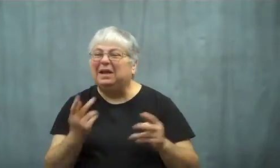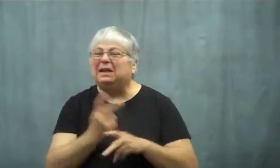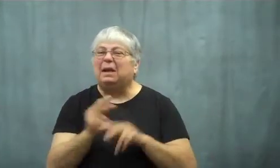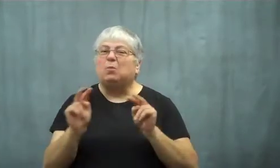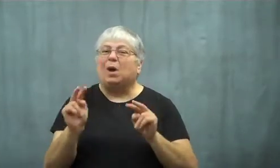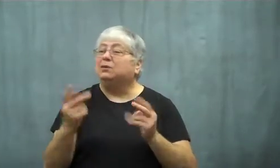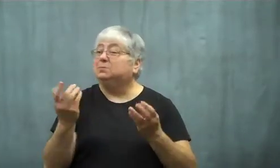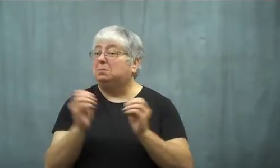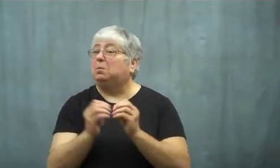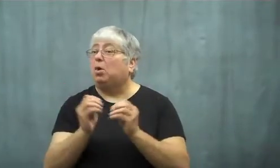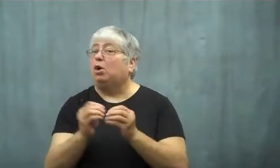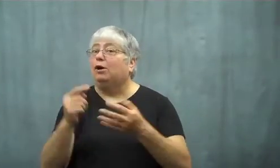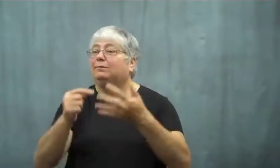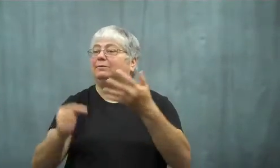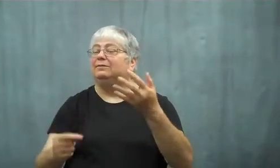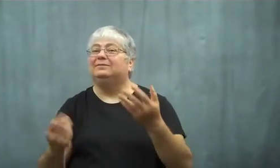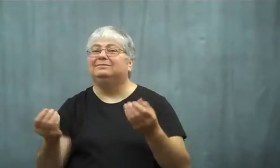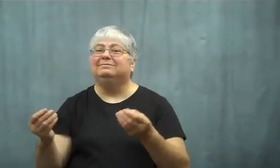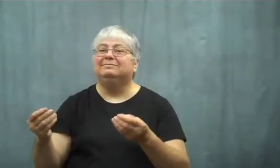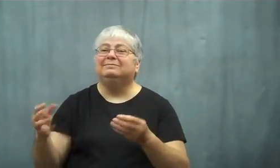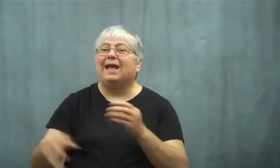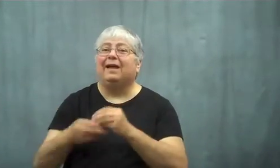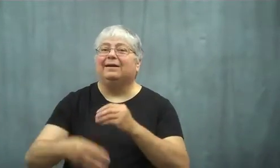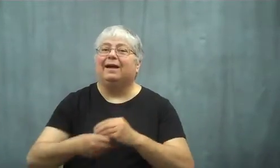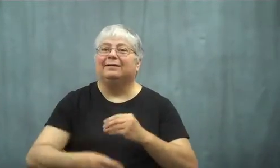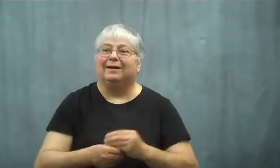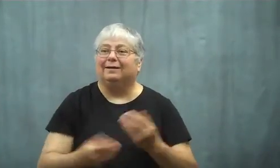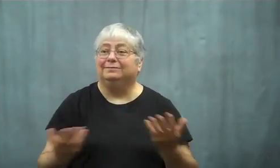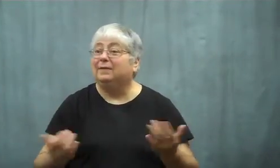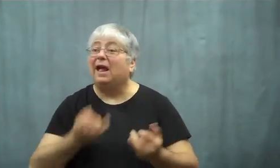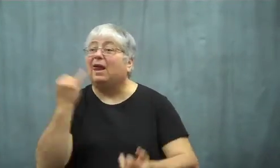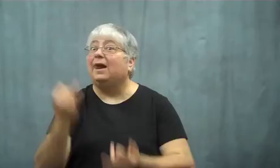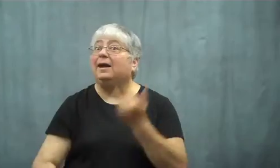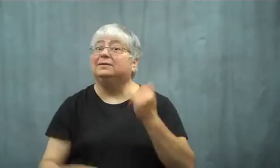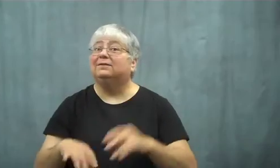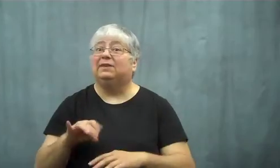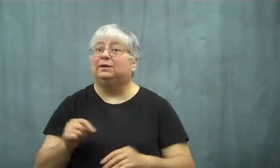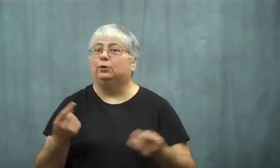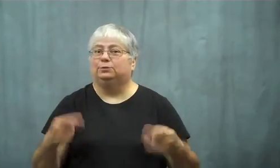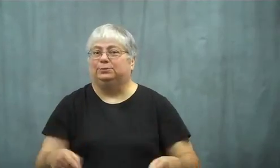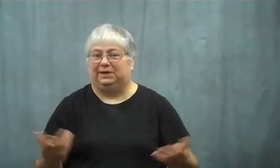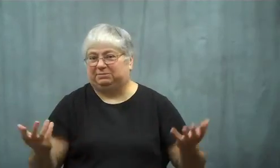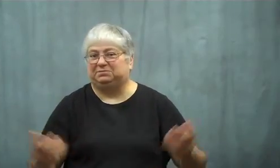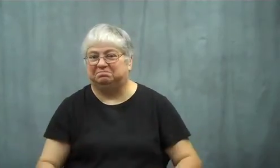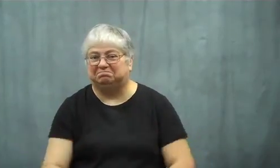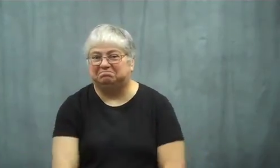We'll keep watching to see if there's more, and see how it all ends up.